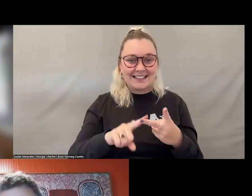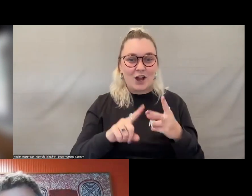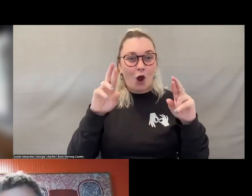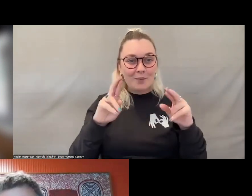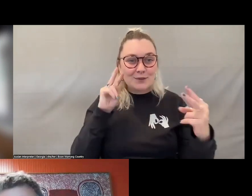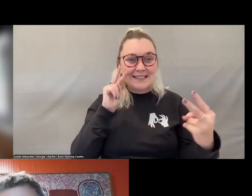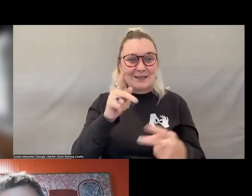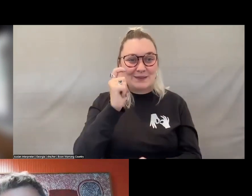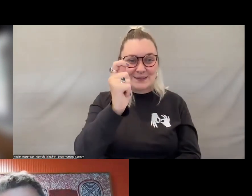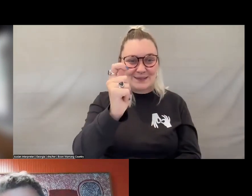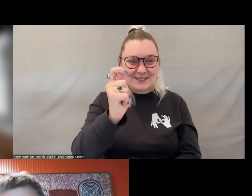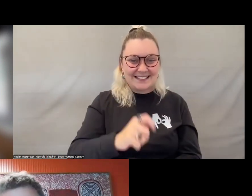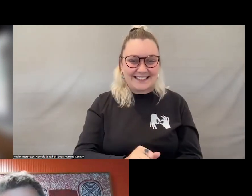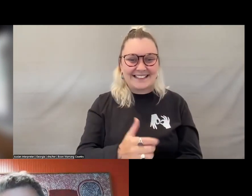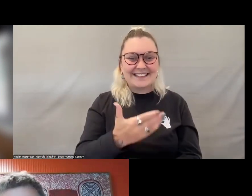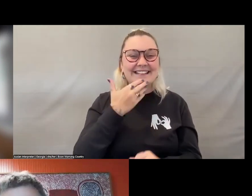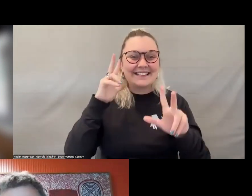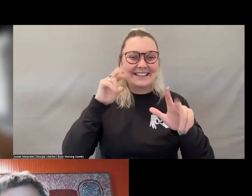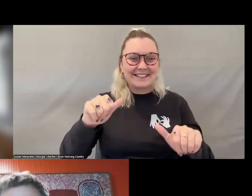all soon. Take care. (Captions off)